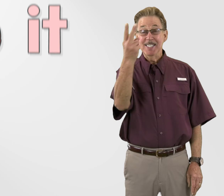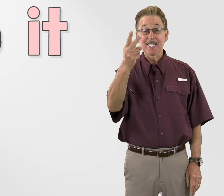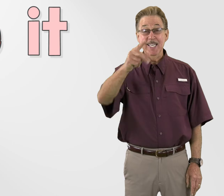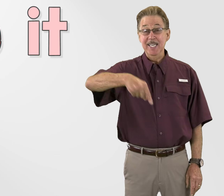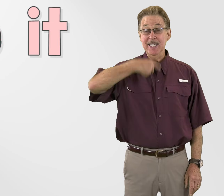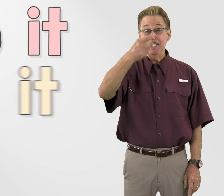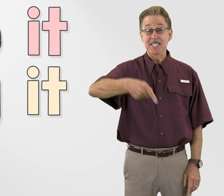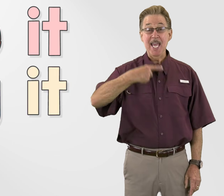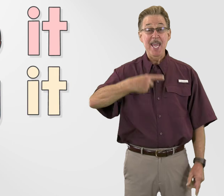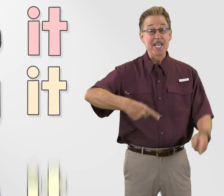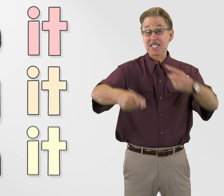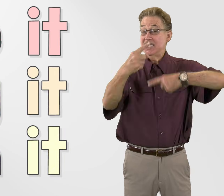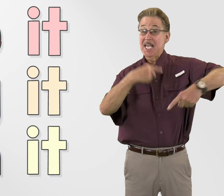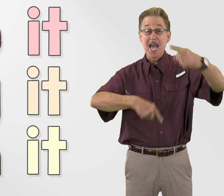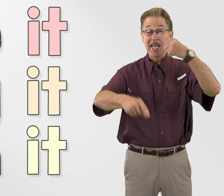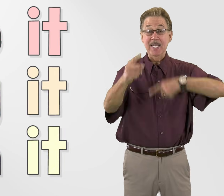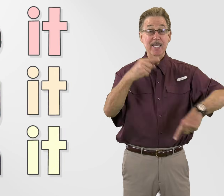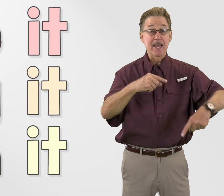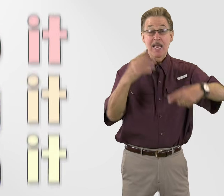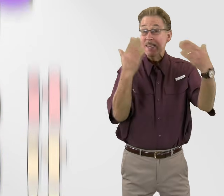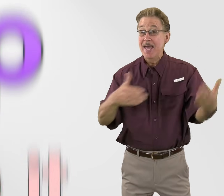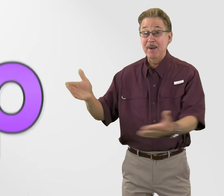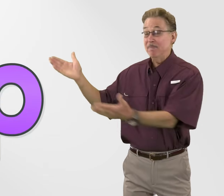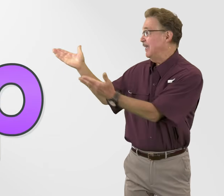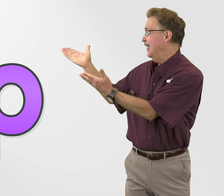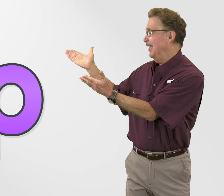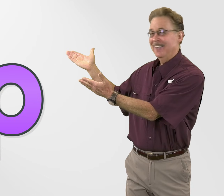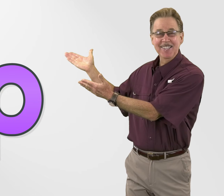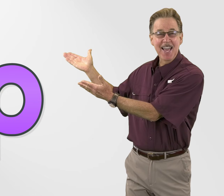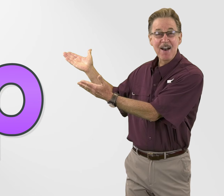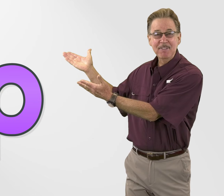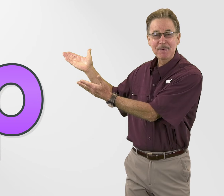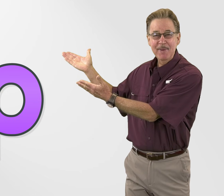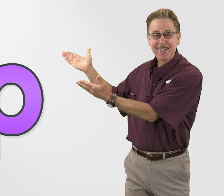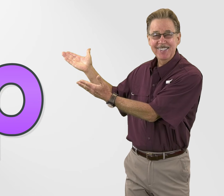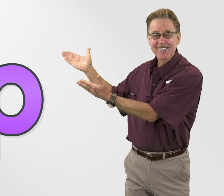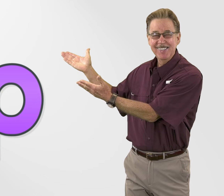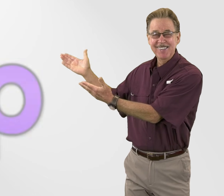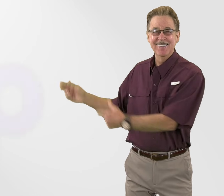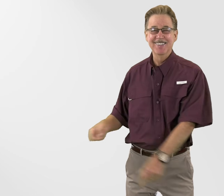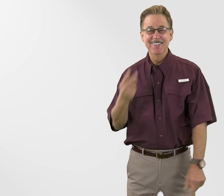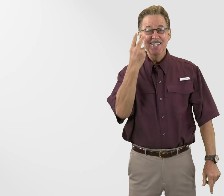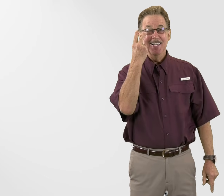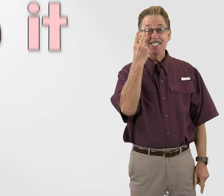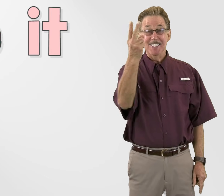See it, Say it, Sign it Letter P p in the alphabet